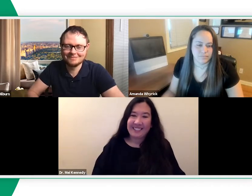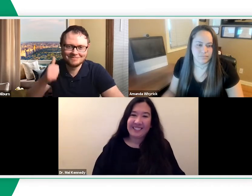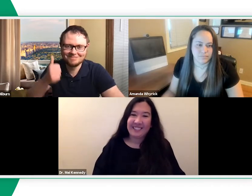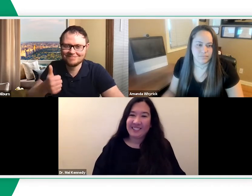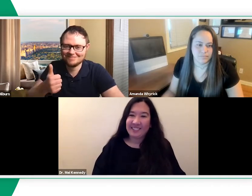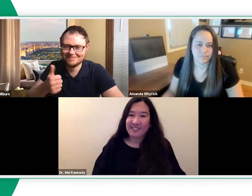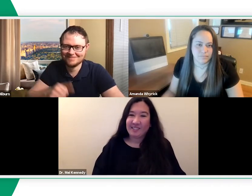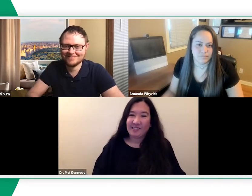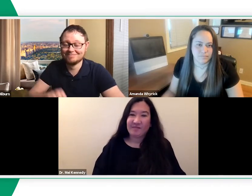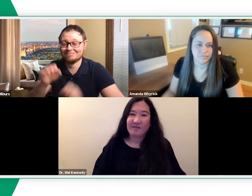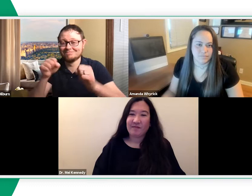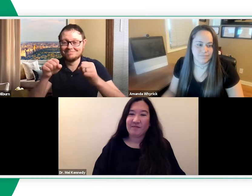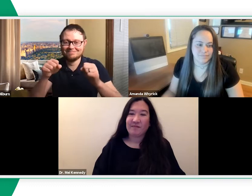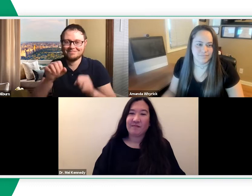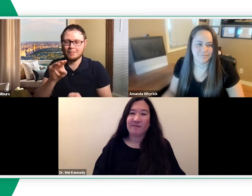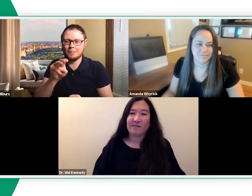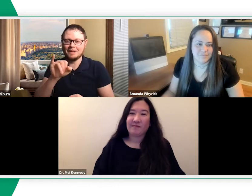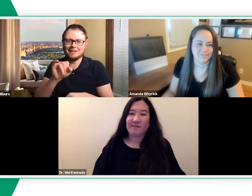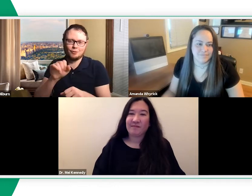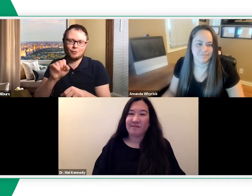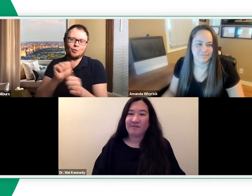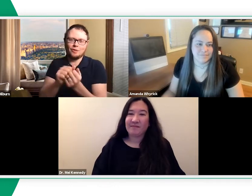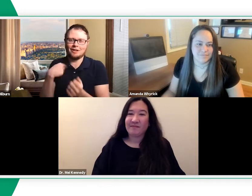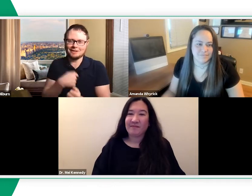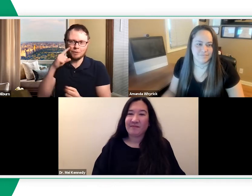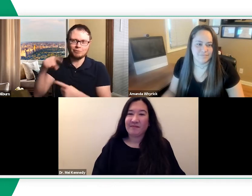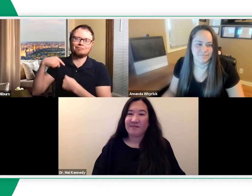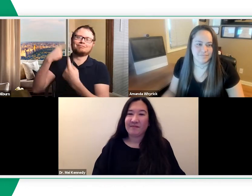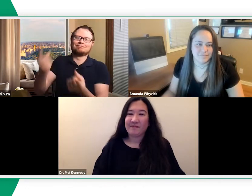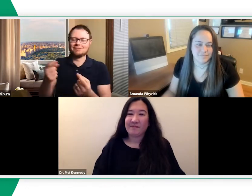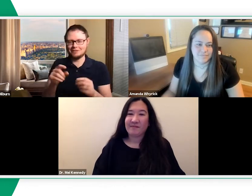and I currently reside in Austin, Texas. >>BRIAN MILBURN: Fantastic. Yeah, Mei’s